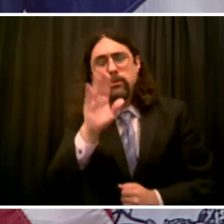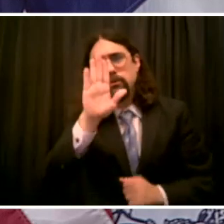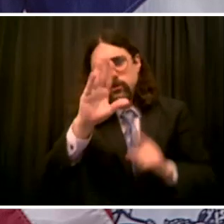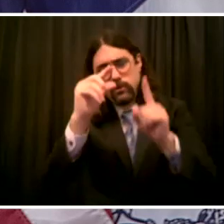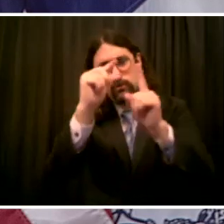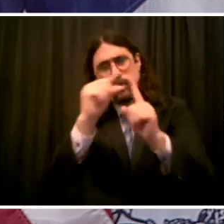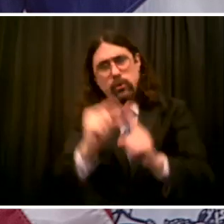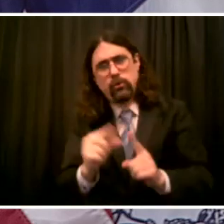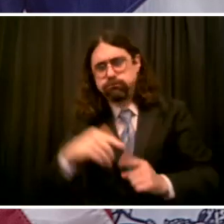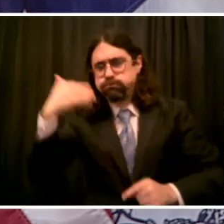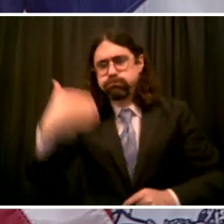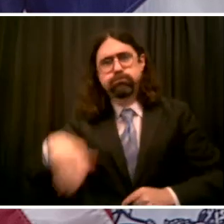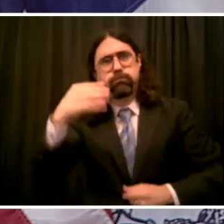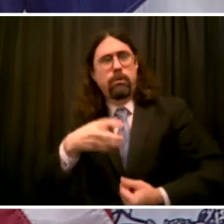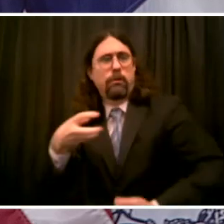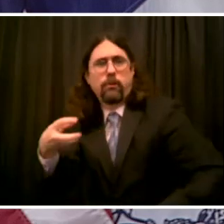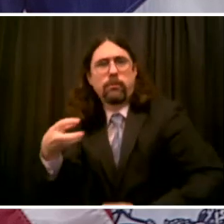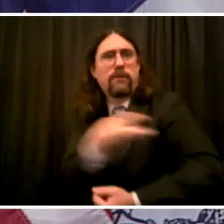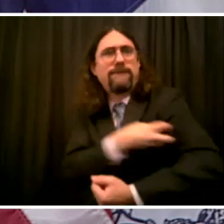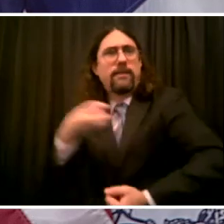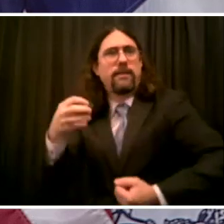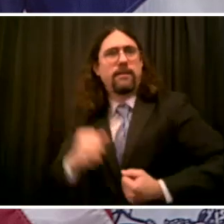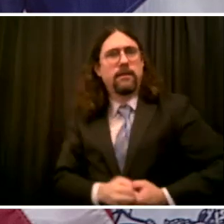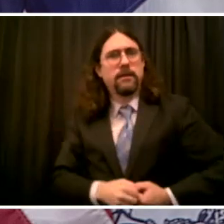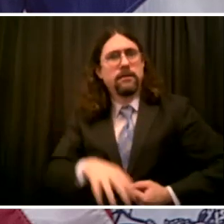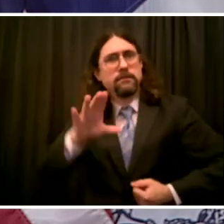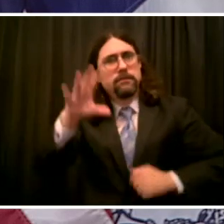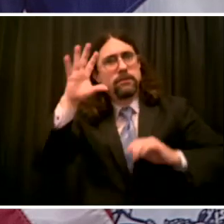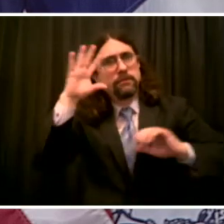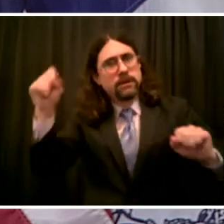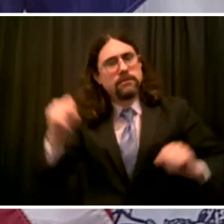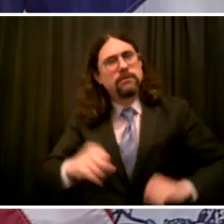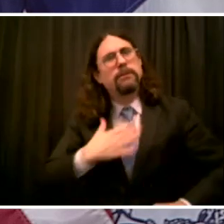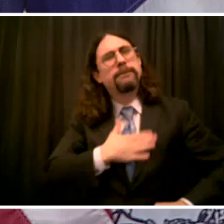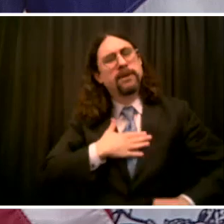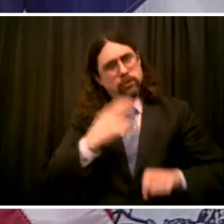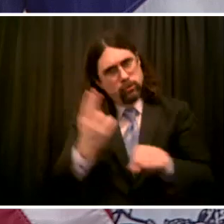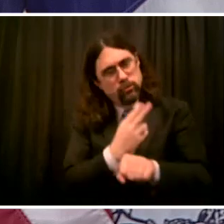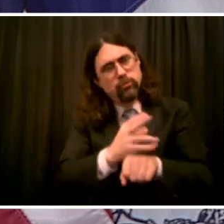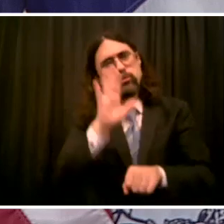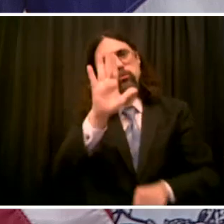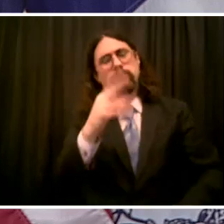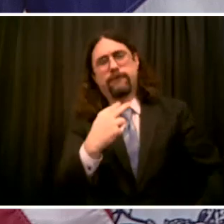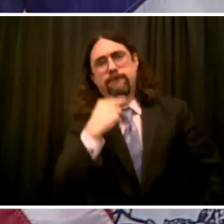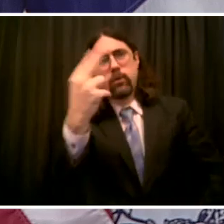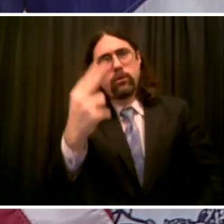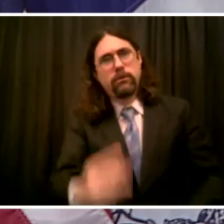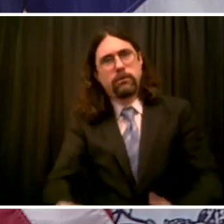VOICE, THE SENATE WILL FOLLOW. ALL WE'RE SAYING, MR. PRESIDENT, SPEAK UP. SPEAK UP FOR THE